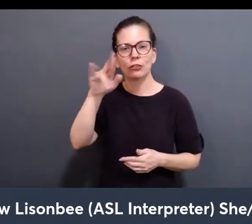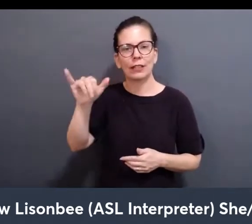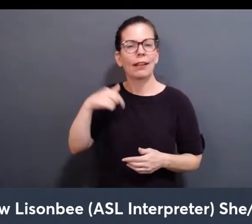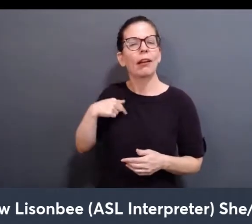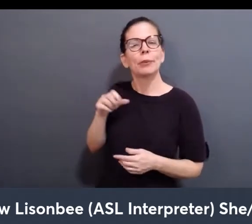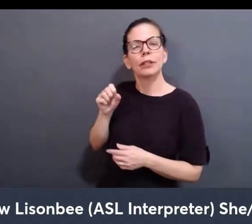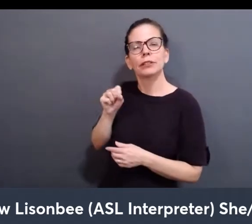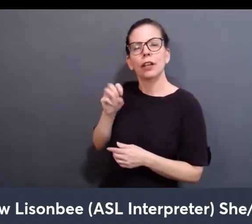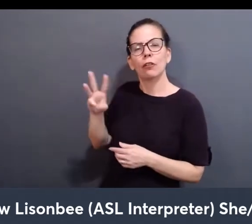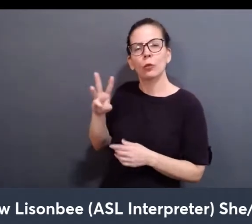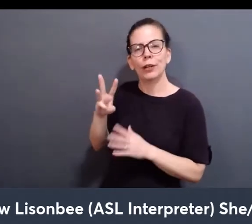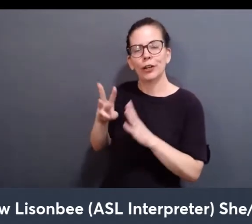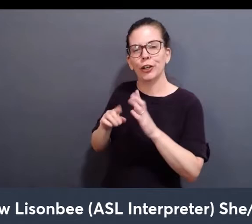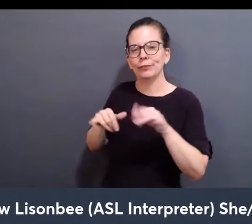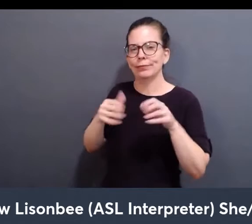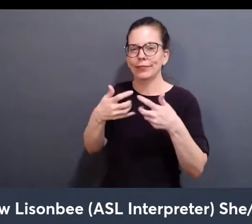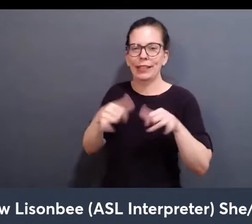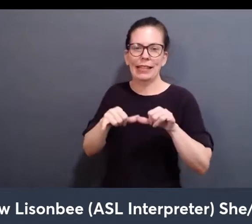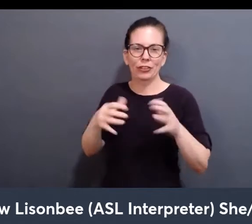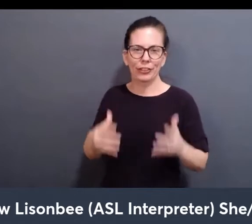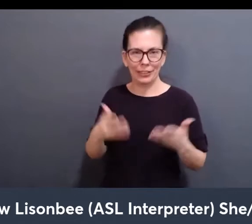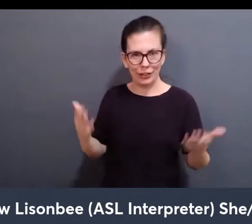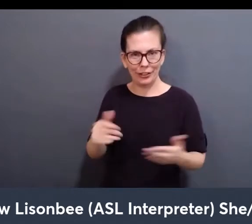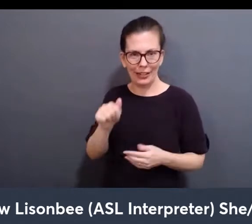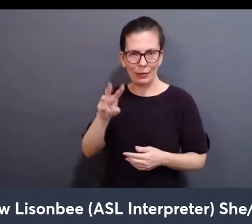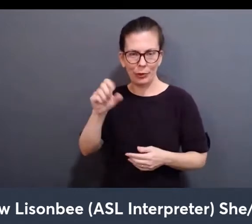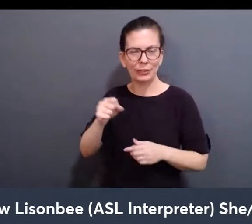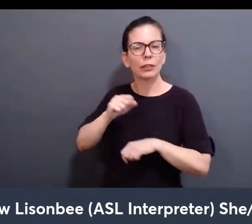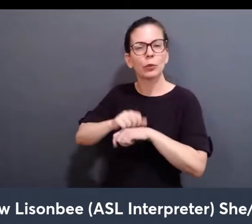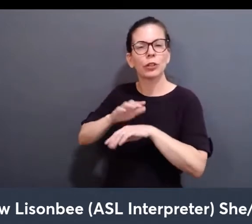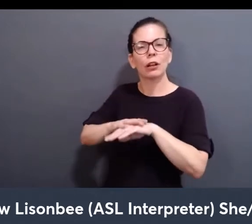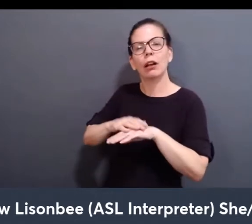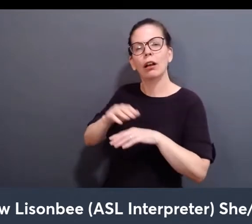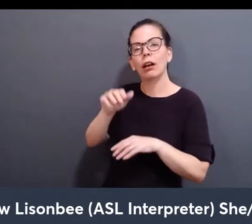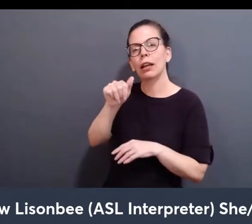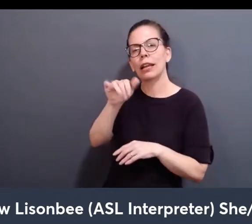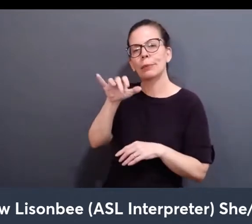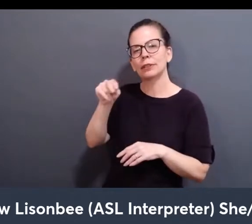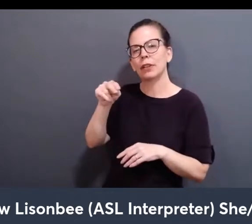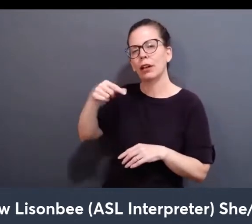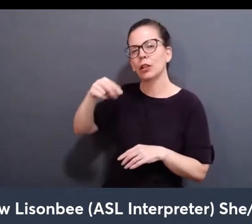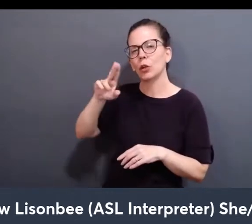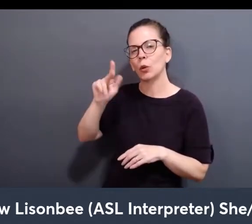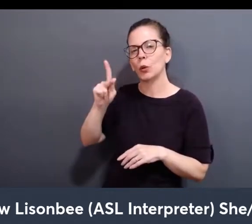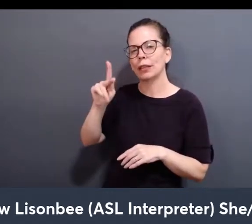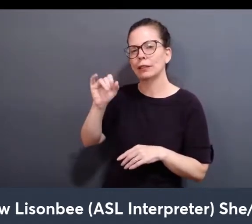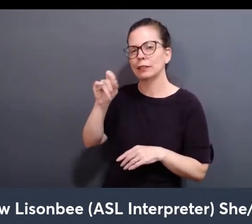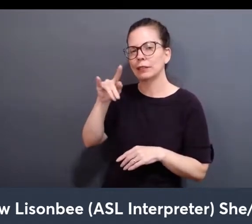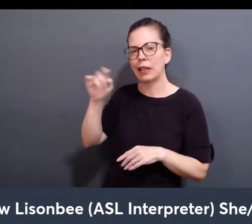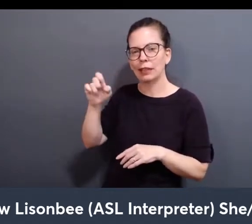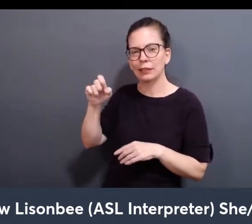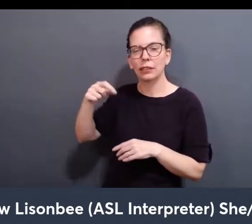I worked on Amazon QuickSight, which is a cloud native business intelligence service